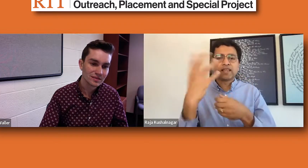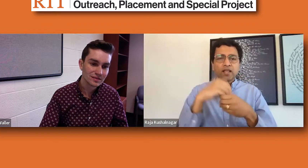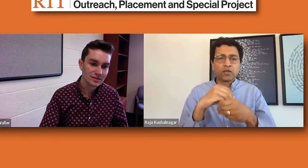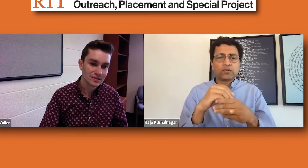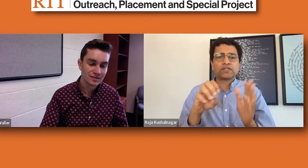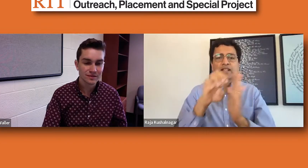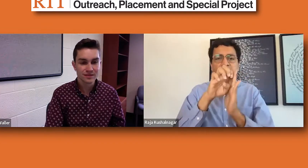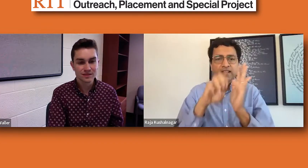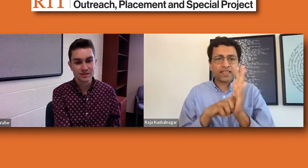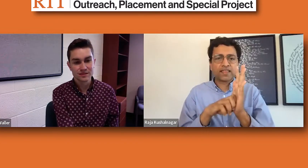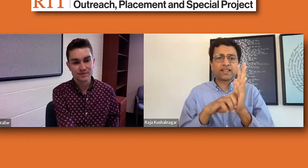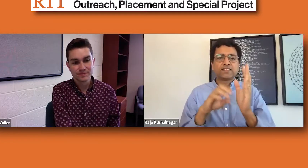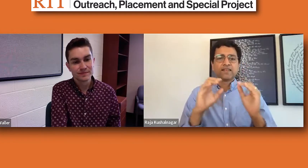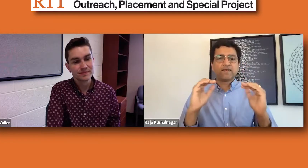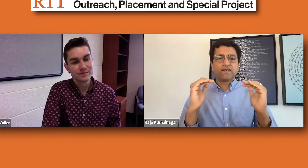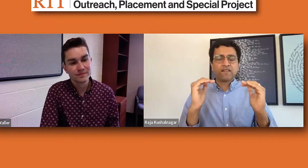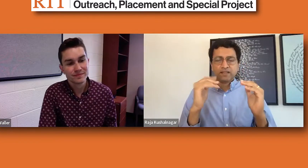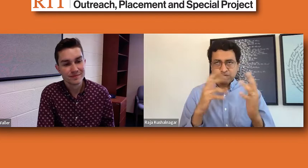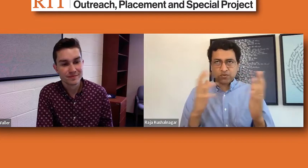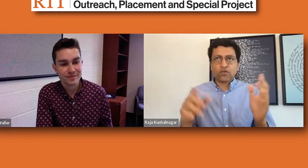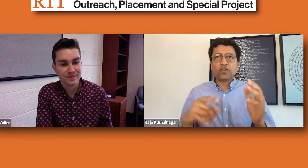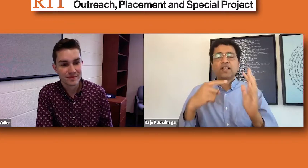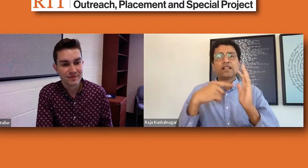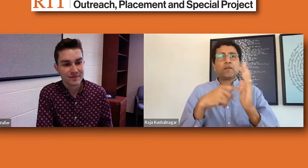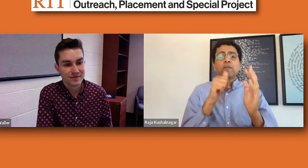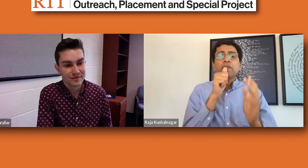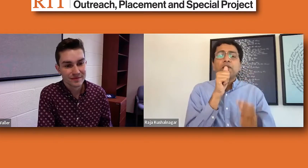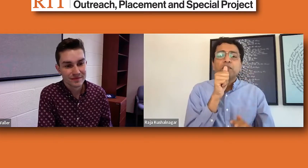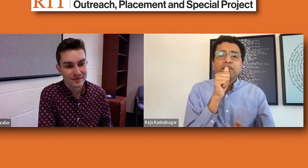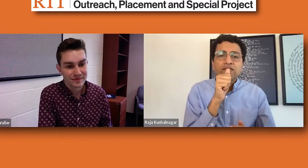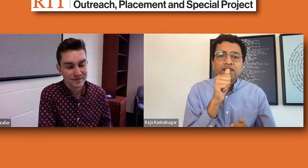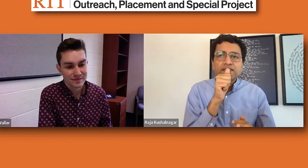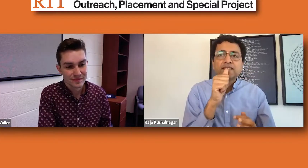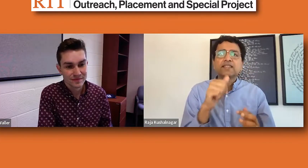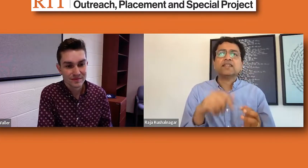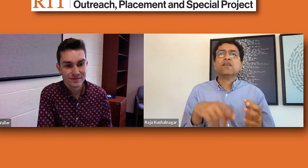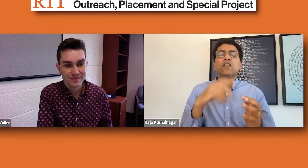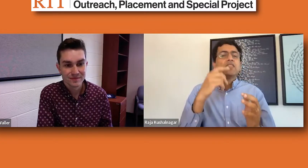We have to really consider the equity and the ethics involved in this process.